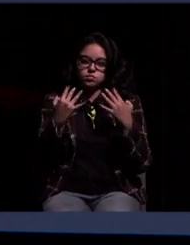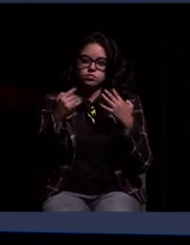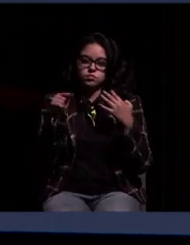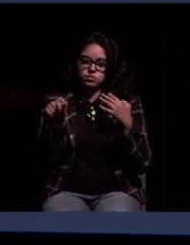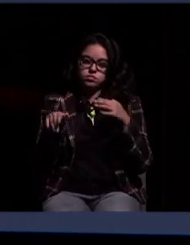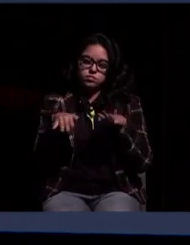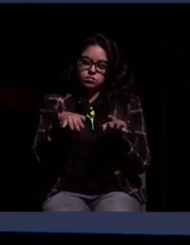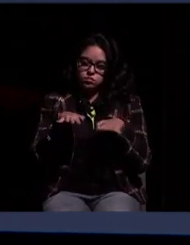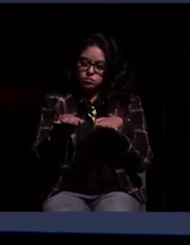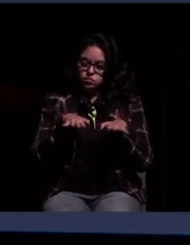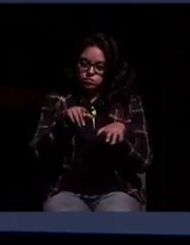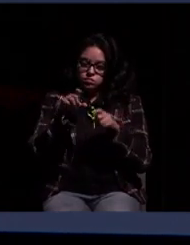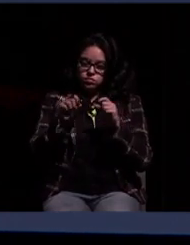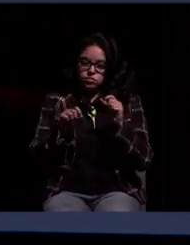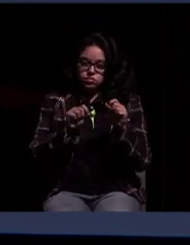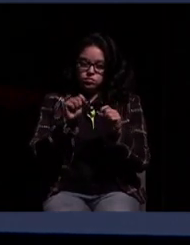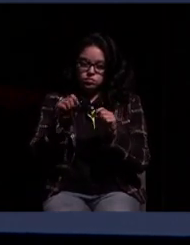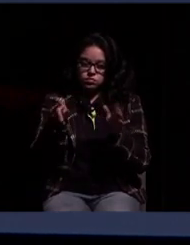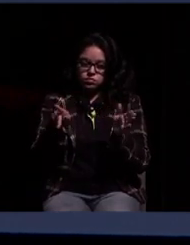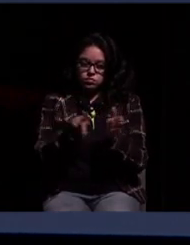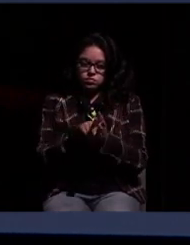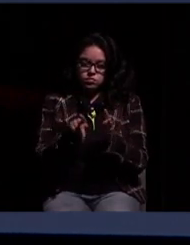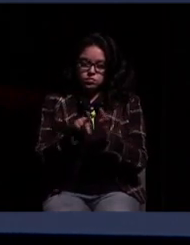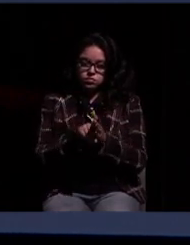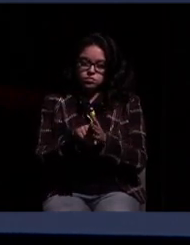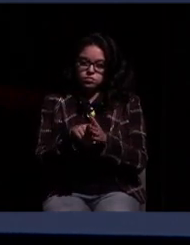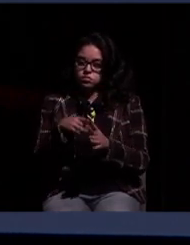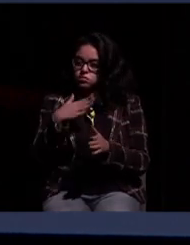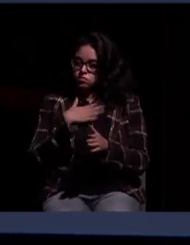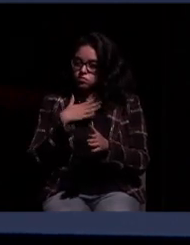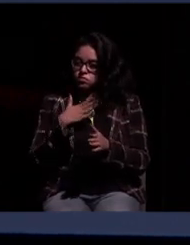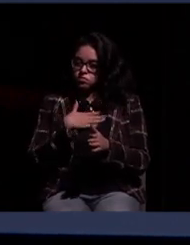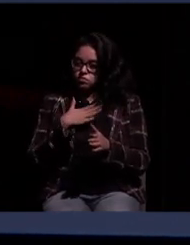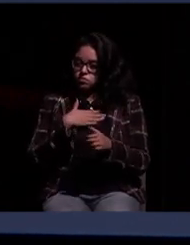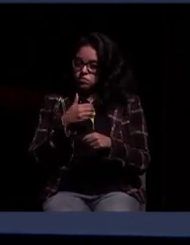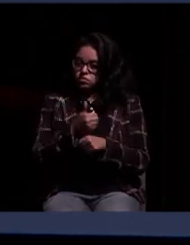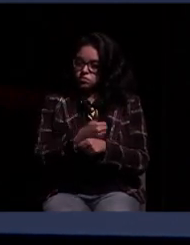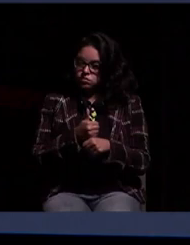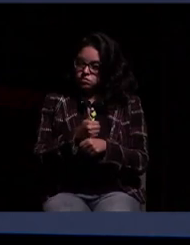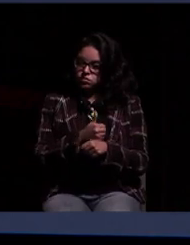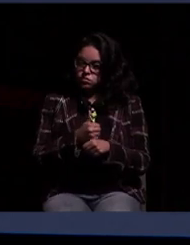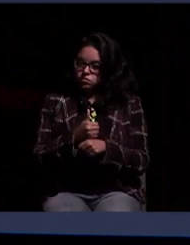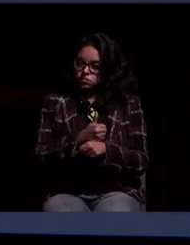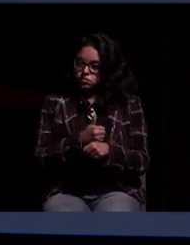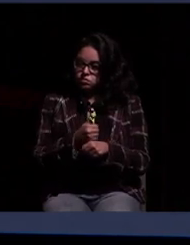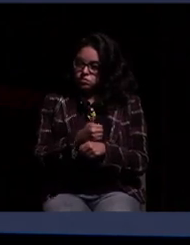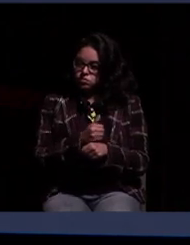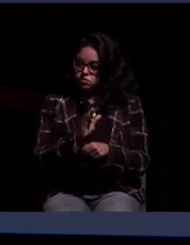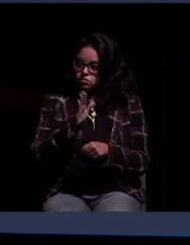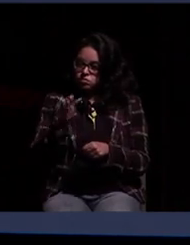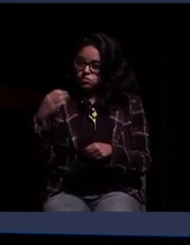anthropologist that consists of going back and forth.